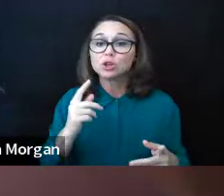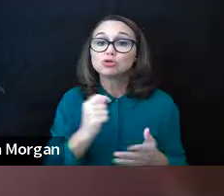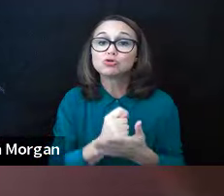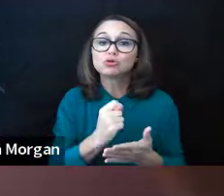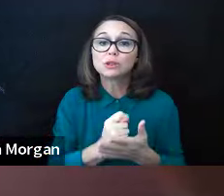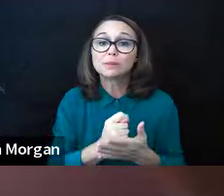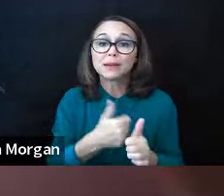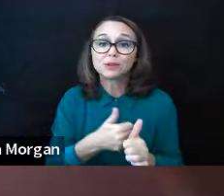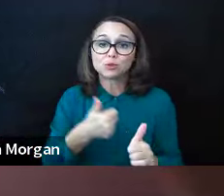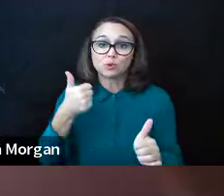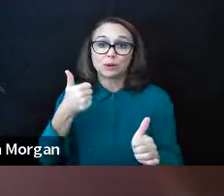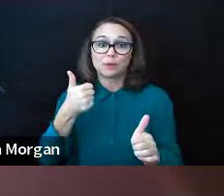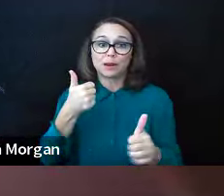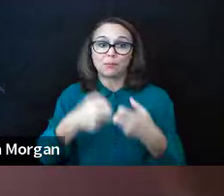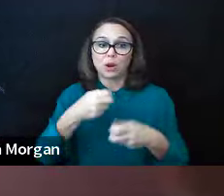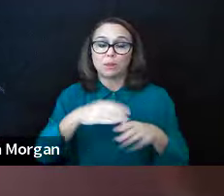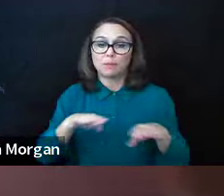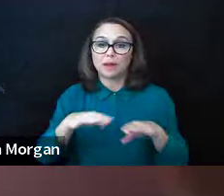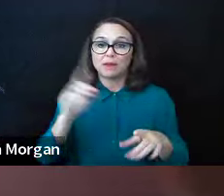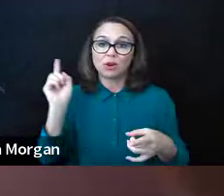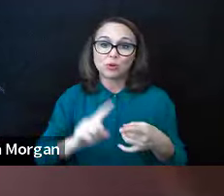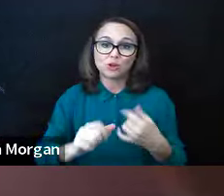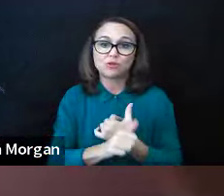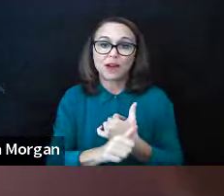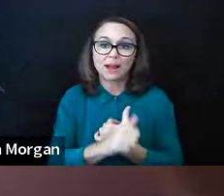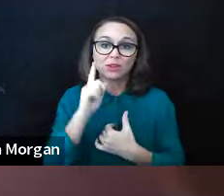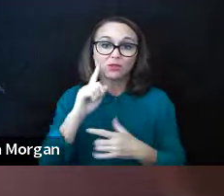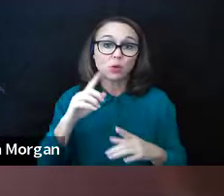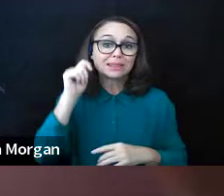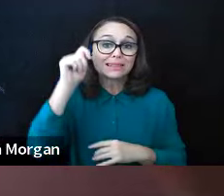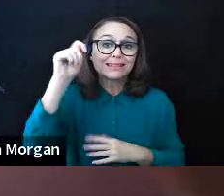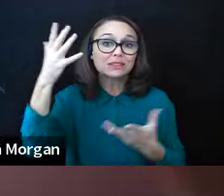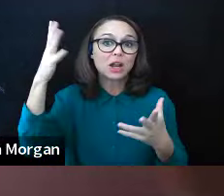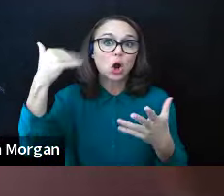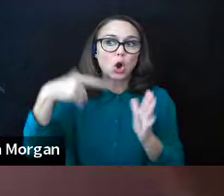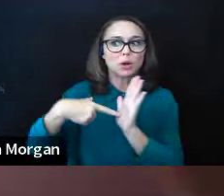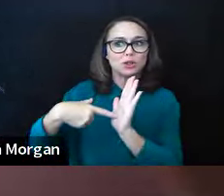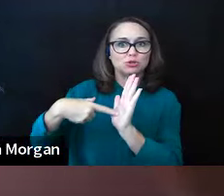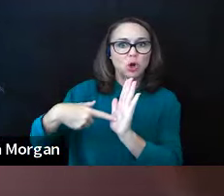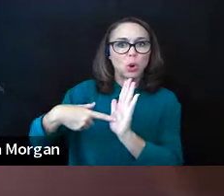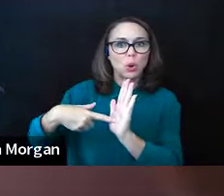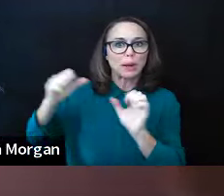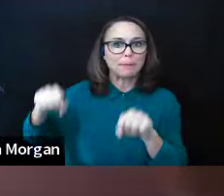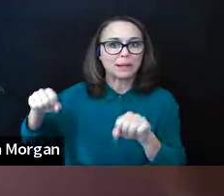and reduce risk for violence among adolescents who are already demonstrating risky behaviors, and